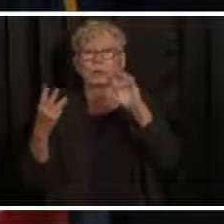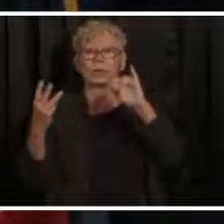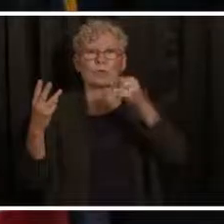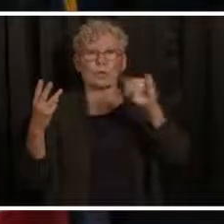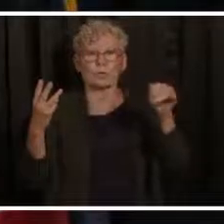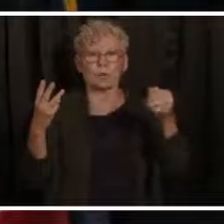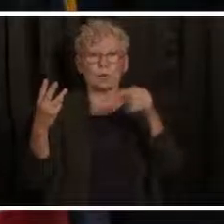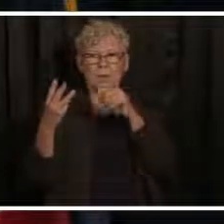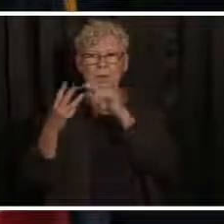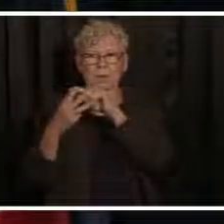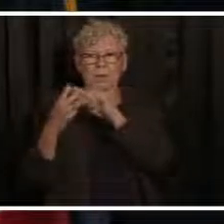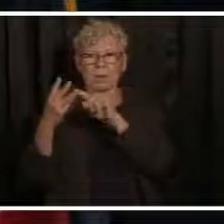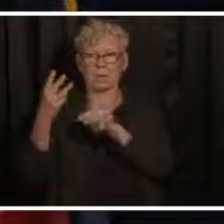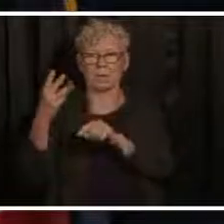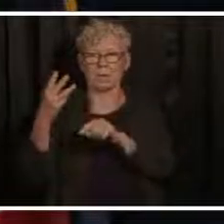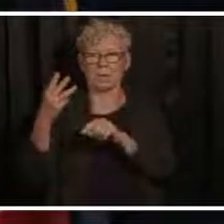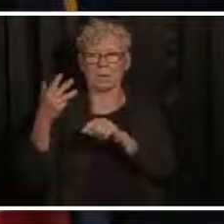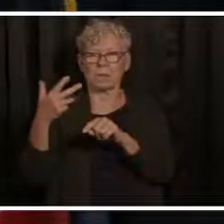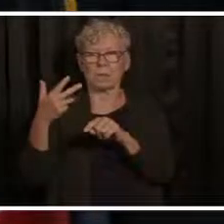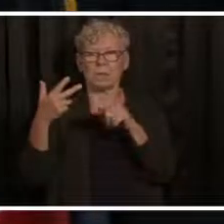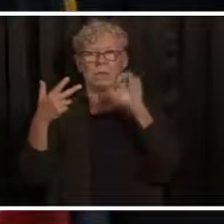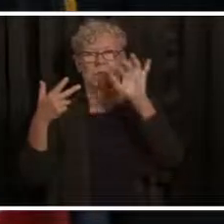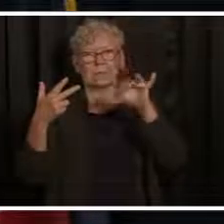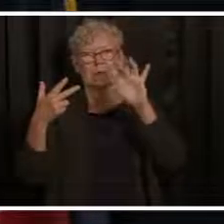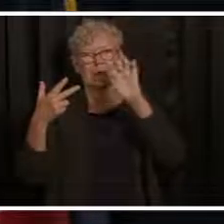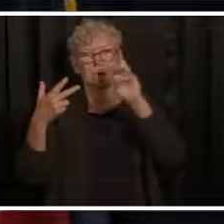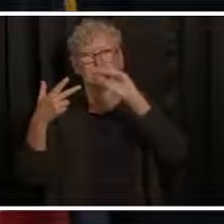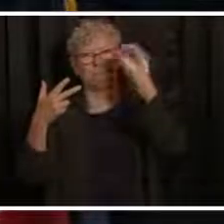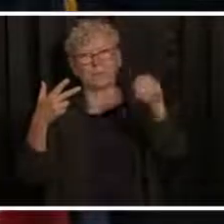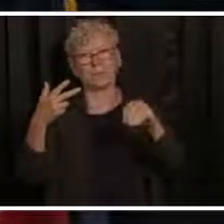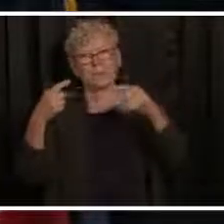to 95% effective rate at preventing a case or infection.